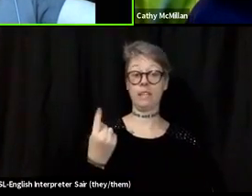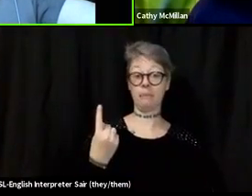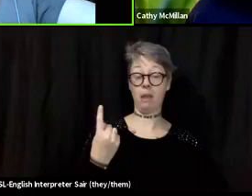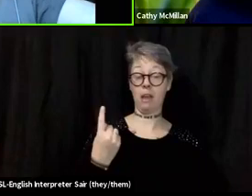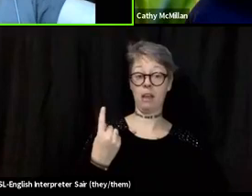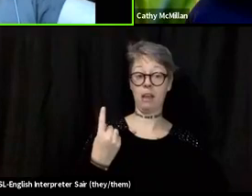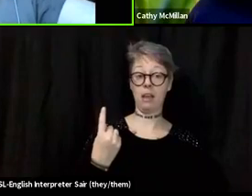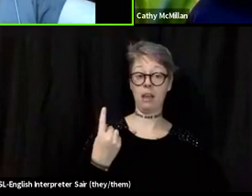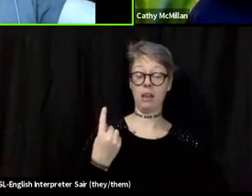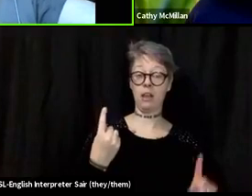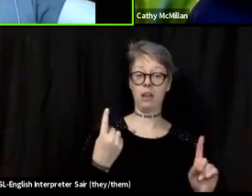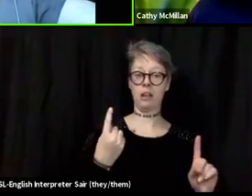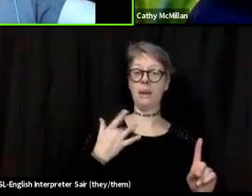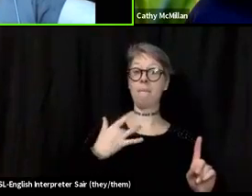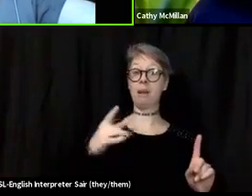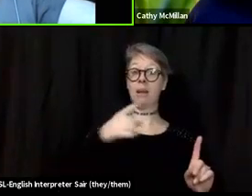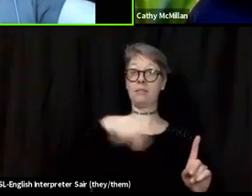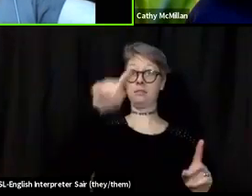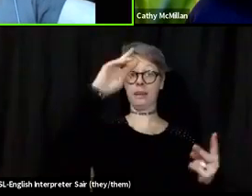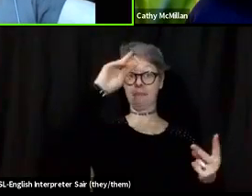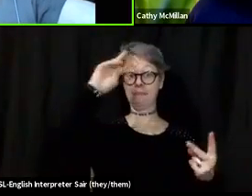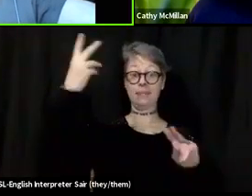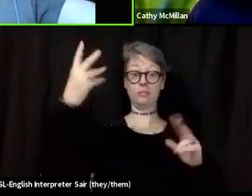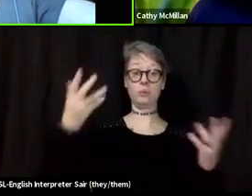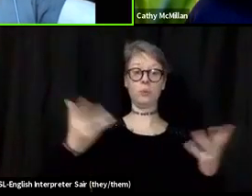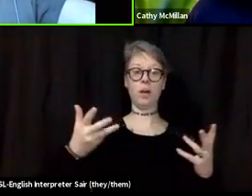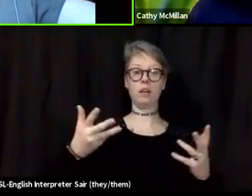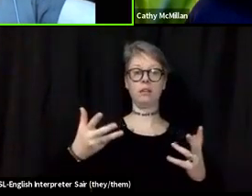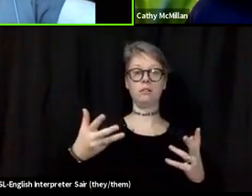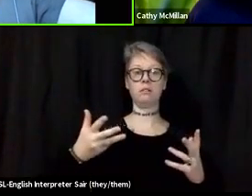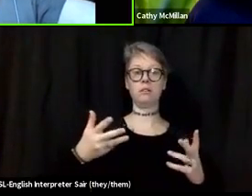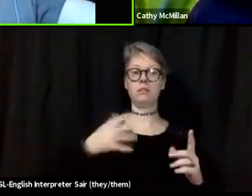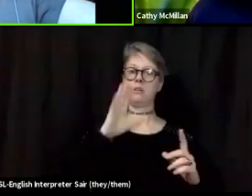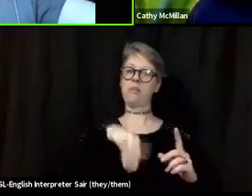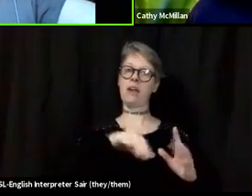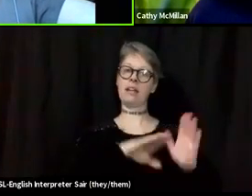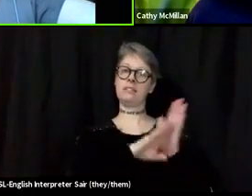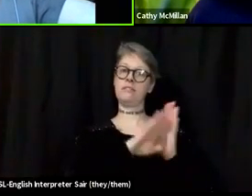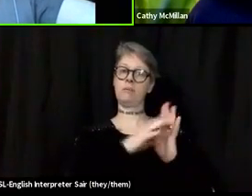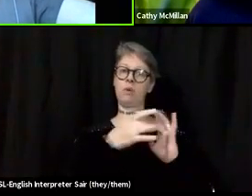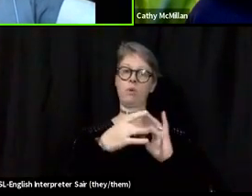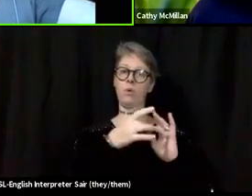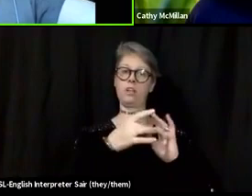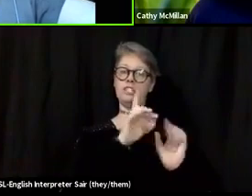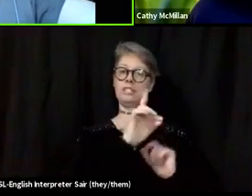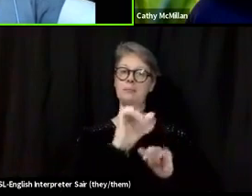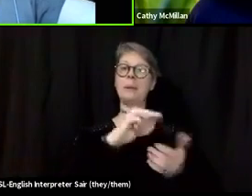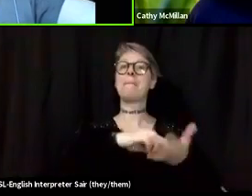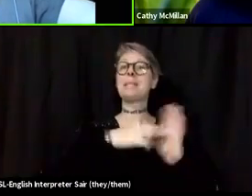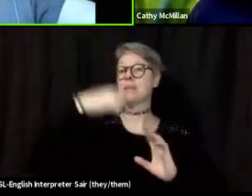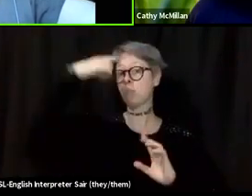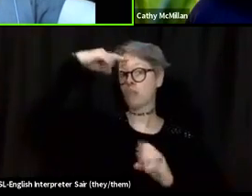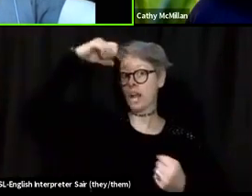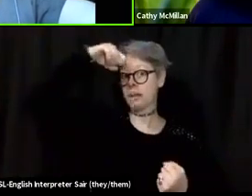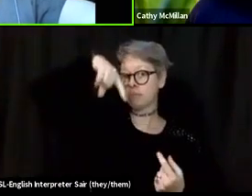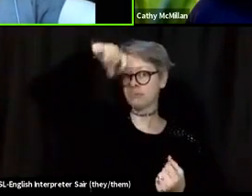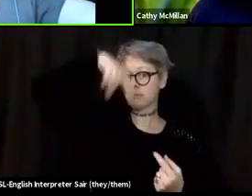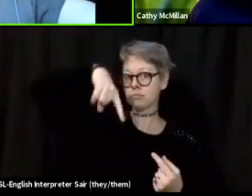Yeah. But what is very But what is very misunderstood it But what is very misunderstood is what exactly it means is what exactly it means it means your brain is not sending